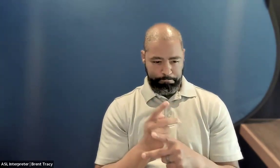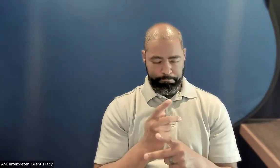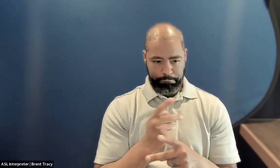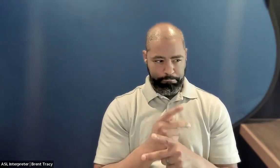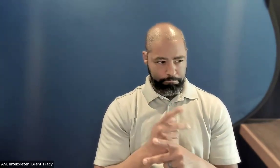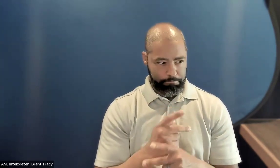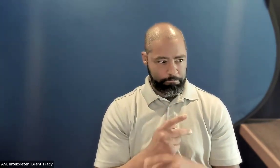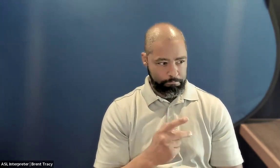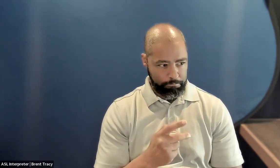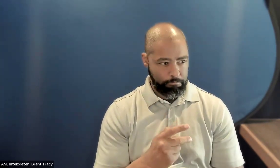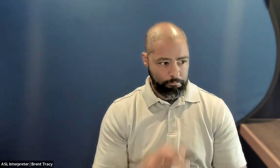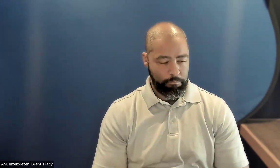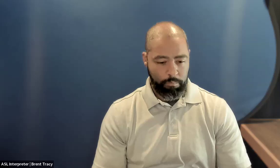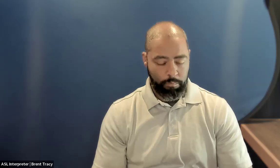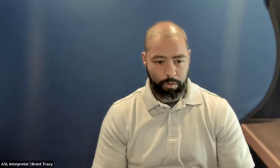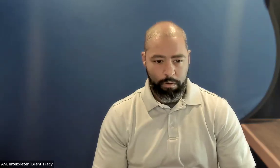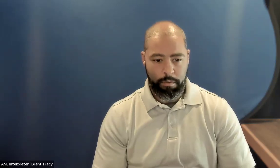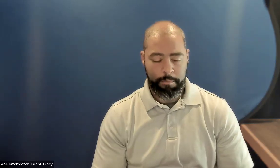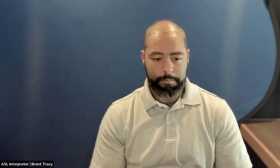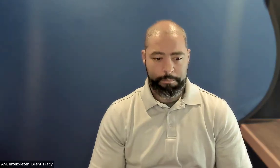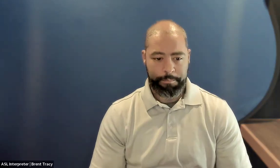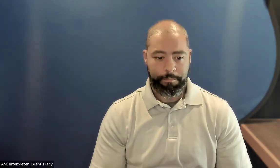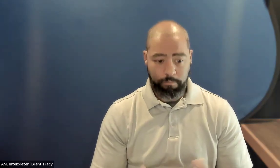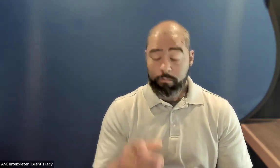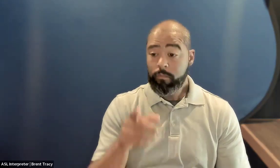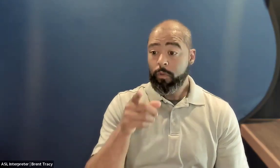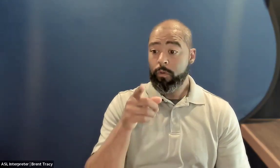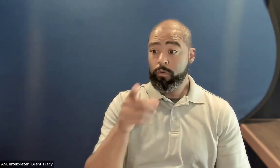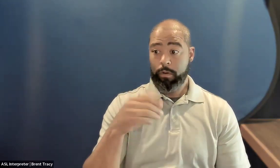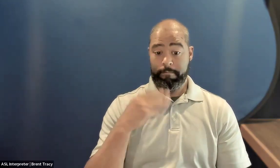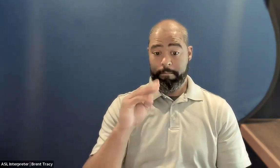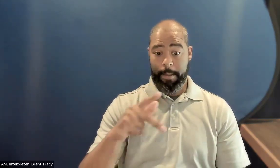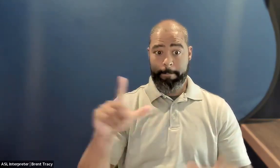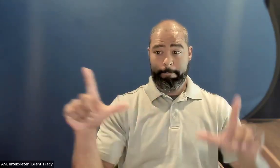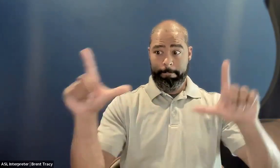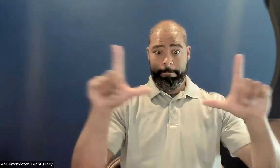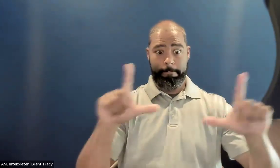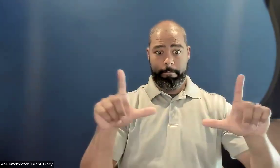shape, users will provide inputs in four steps that each